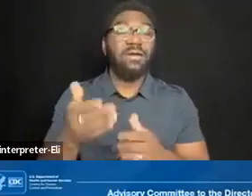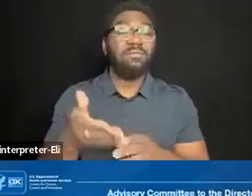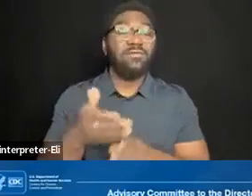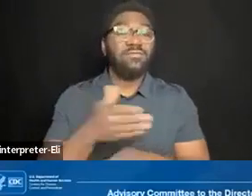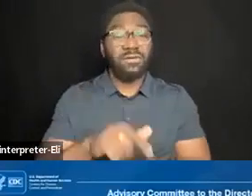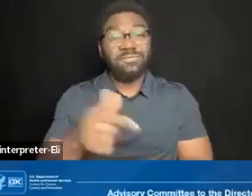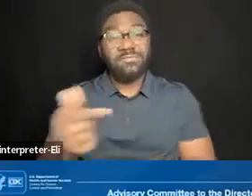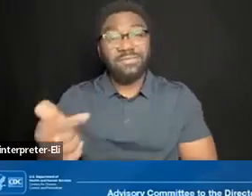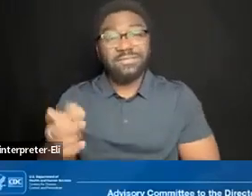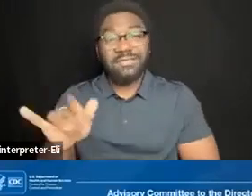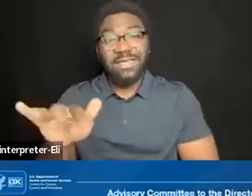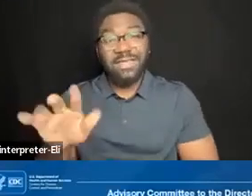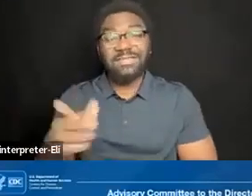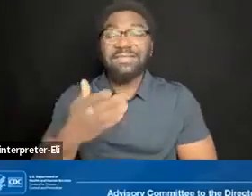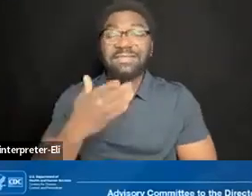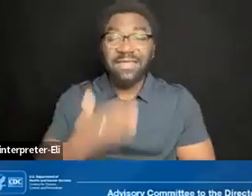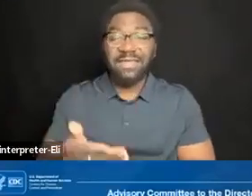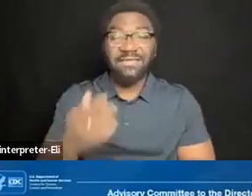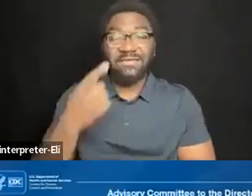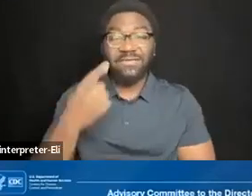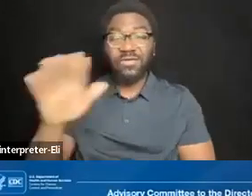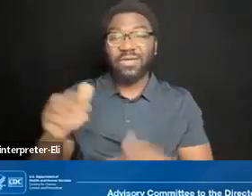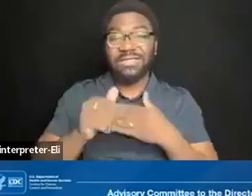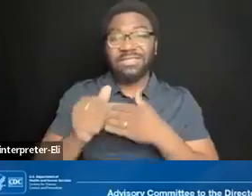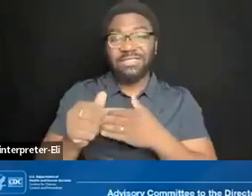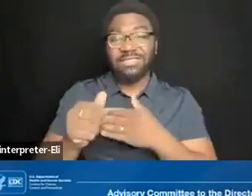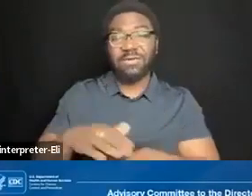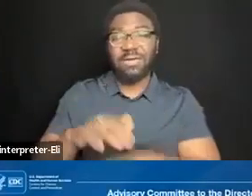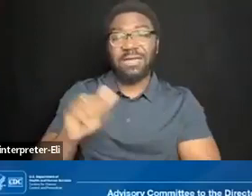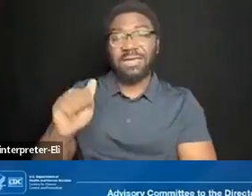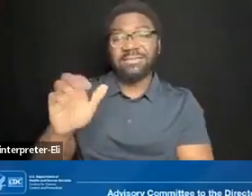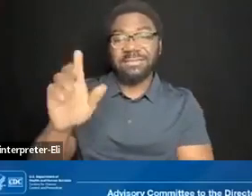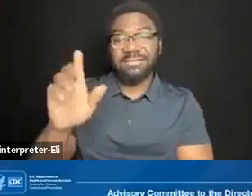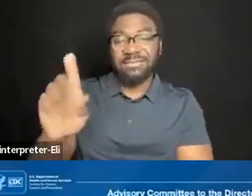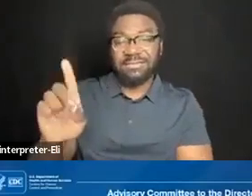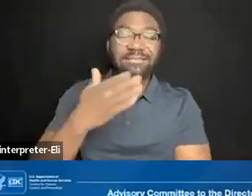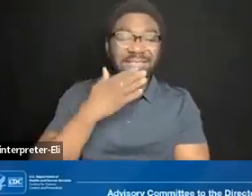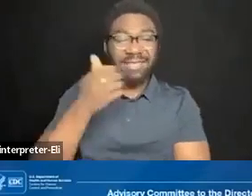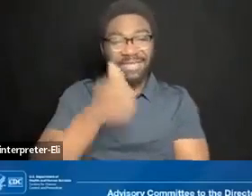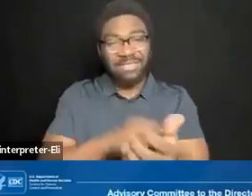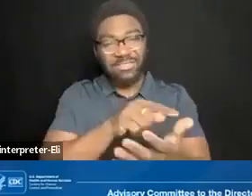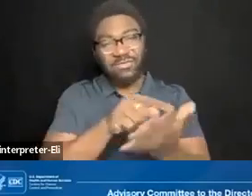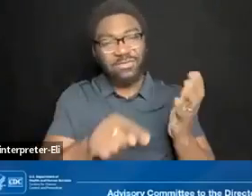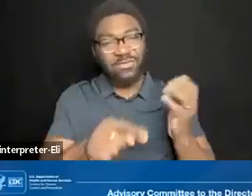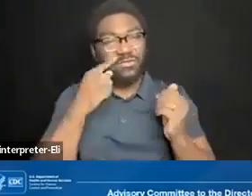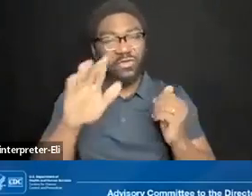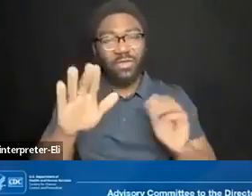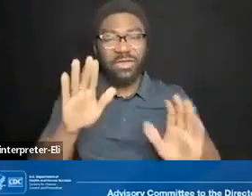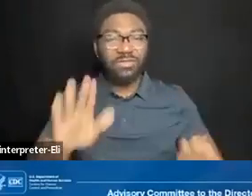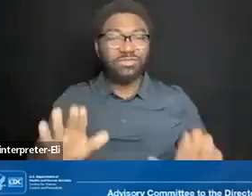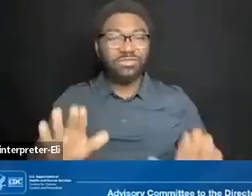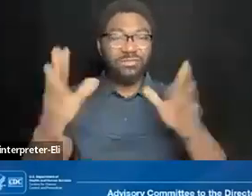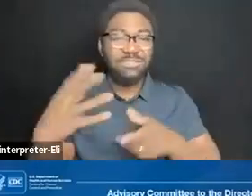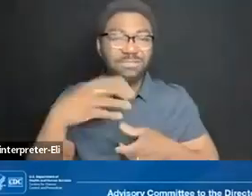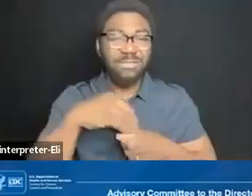let me thank him for his leadership of the ACD, and again thank each of you for your extraordinary participation in the workgroups and full meetings